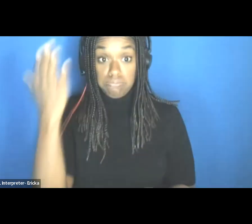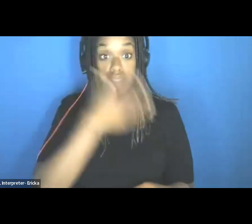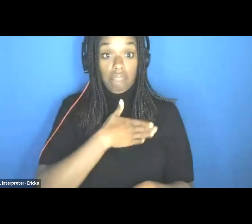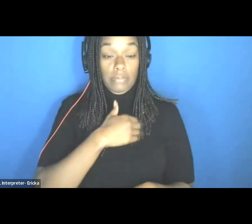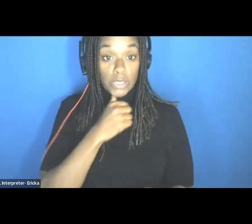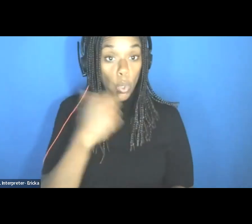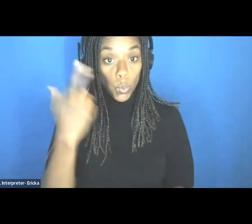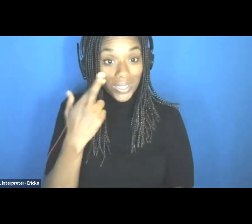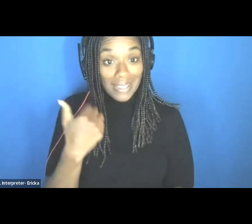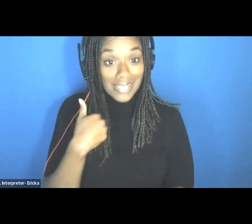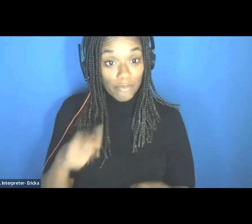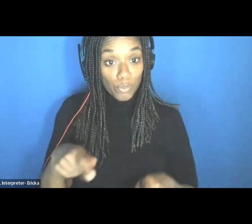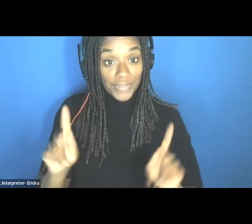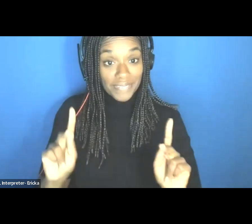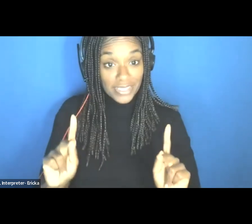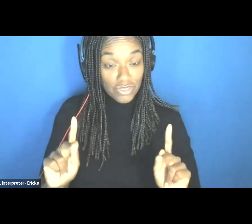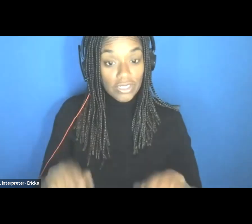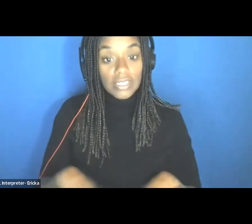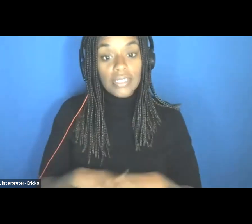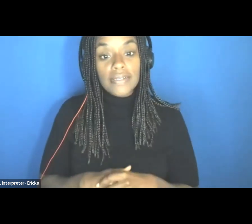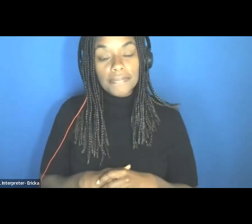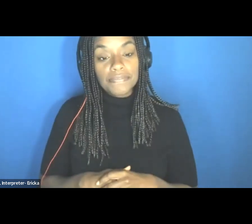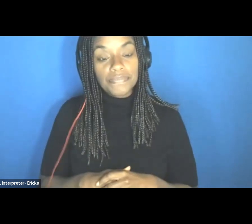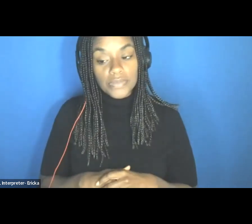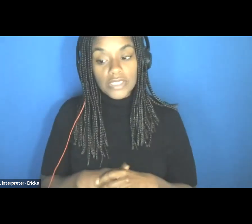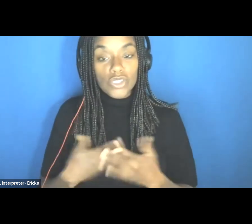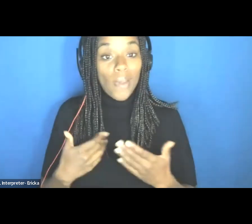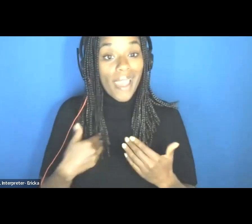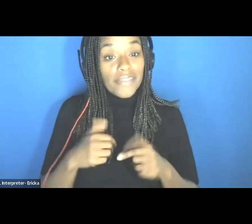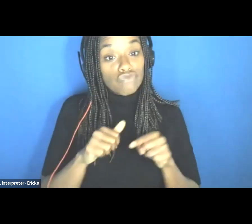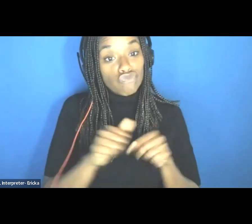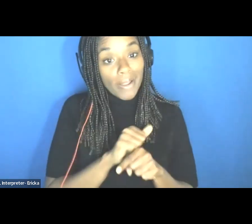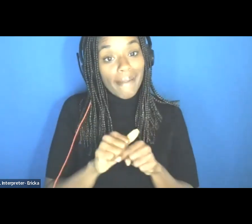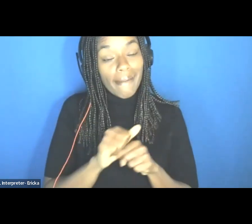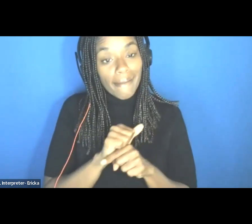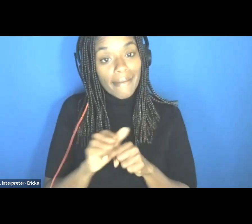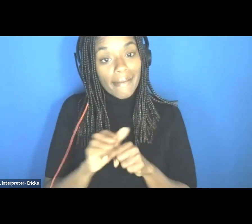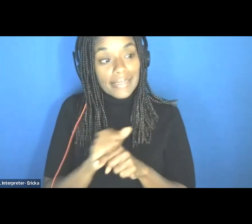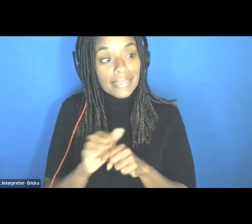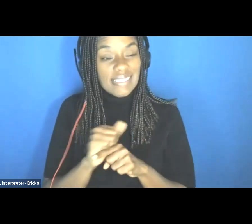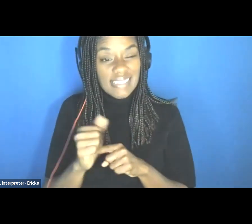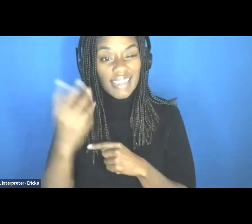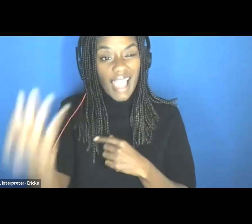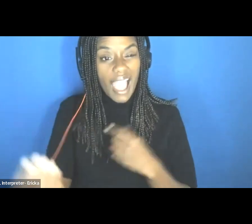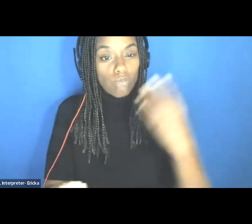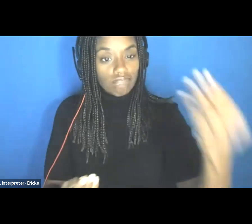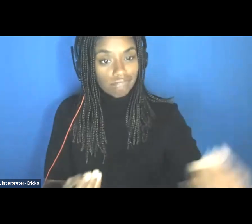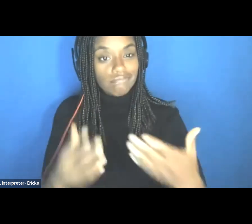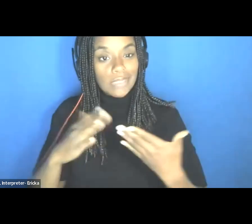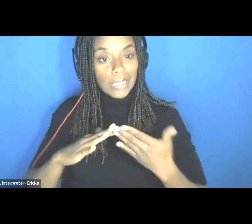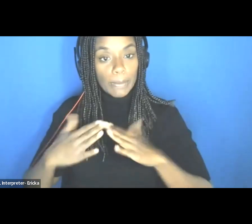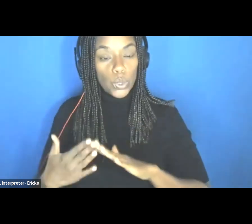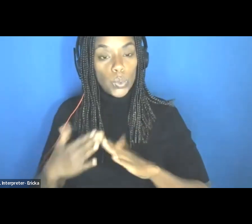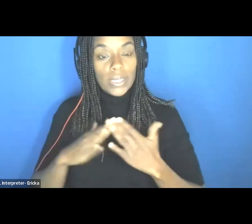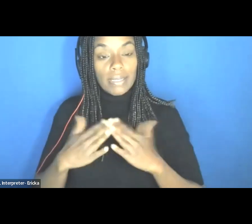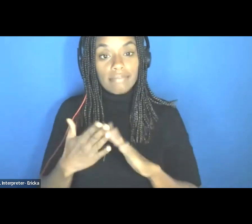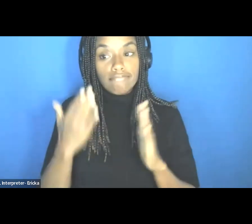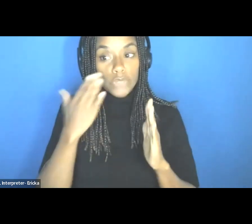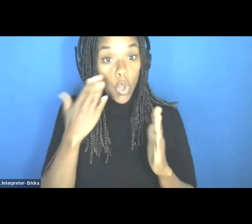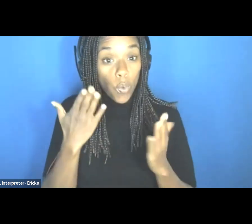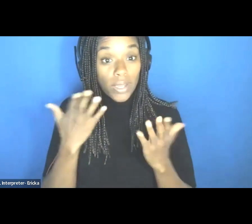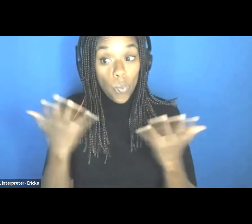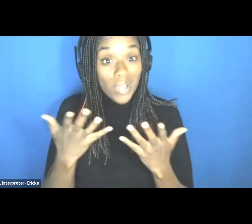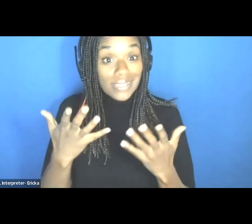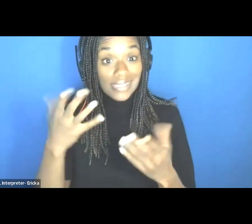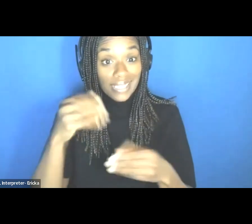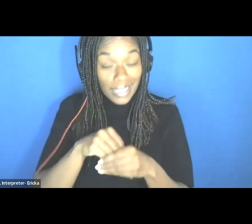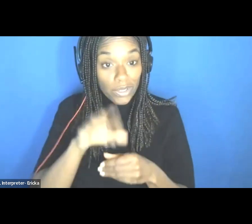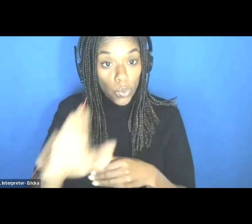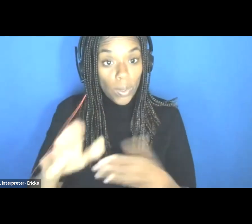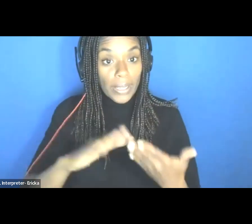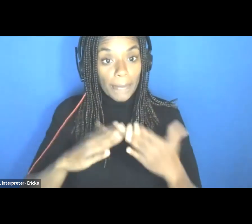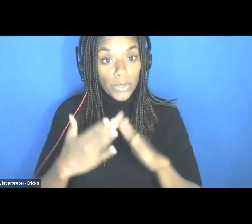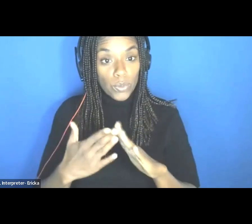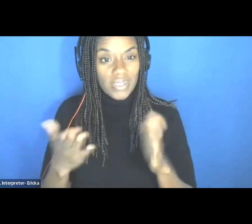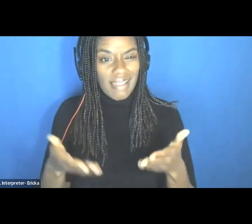And most individuals that do have privilege, most of them don't know that they have privilege and in fact, it could be invisible to them.